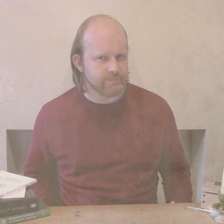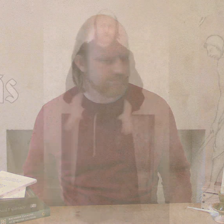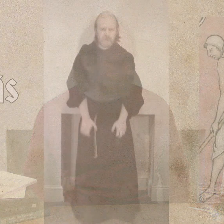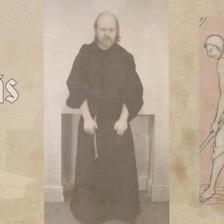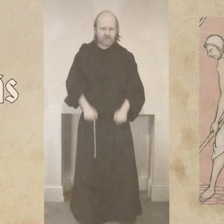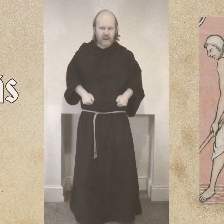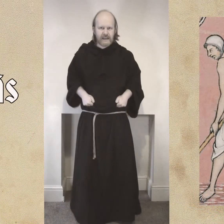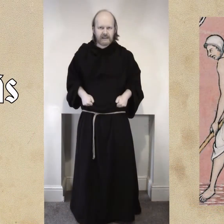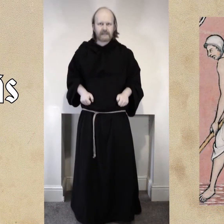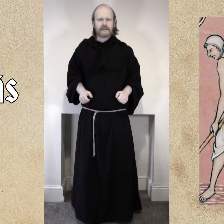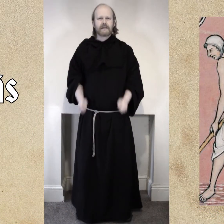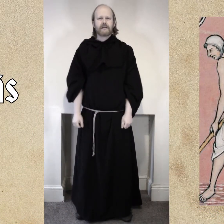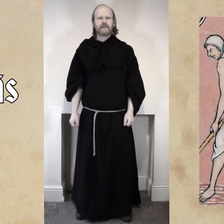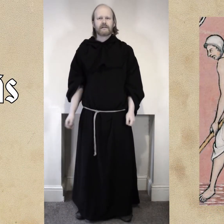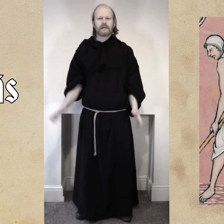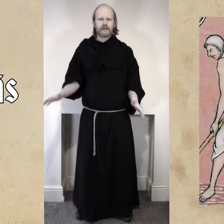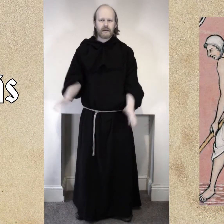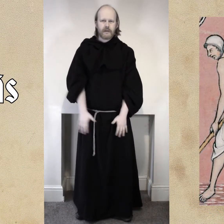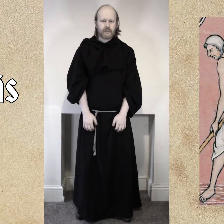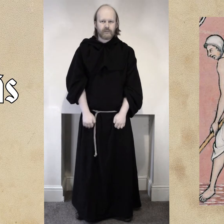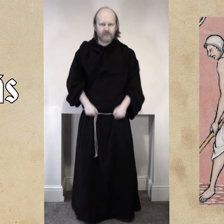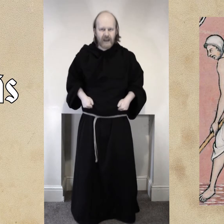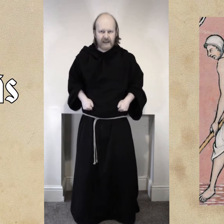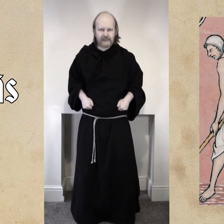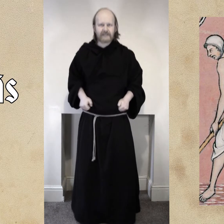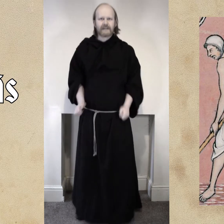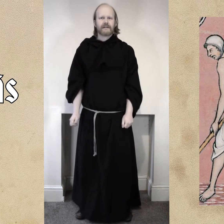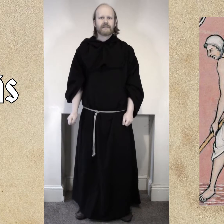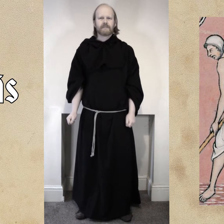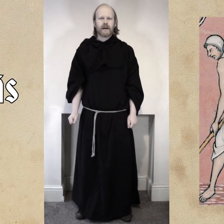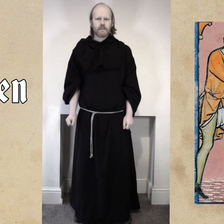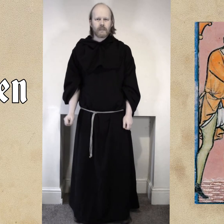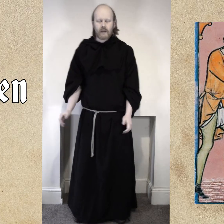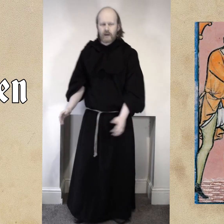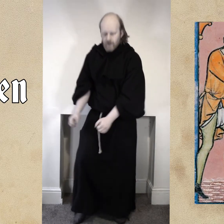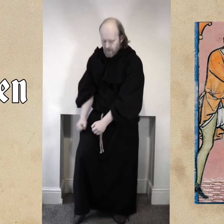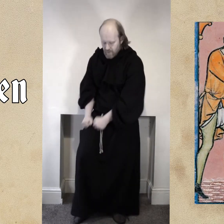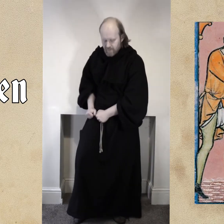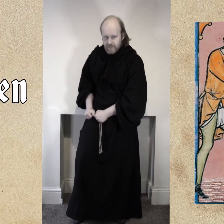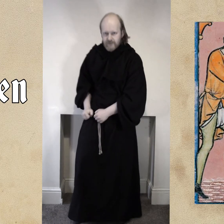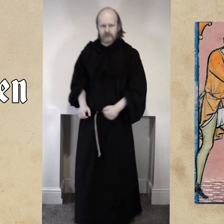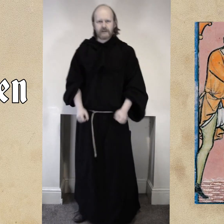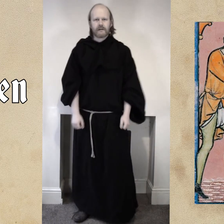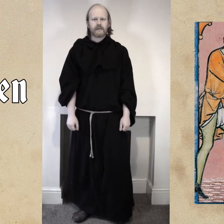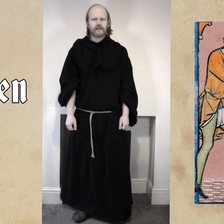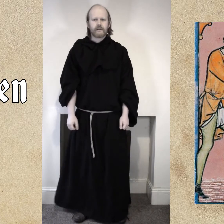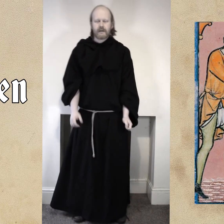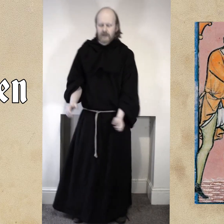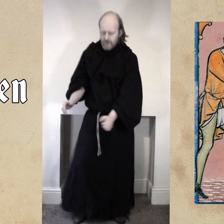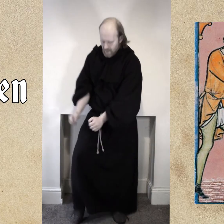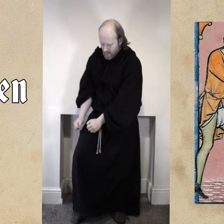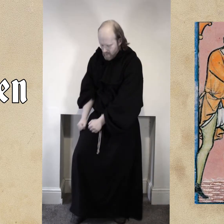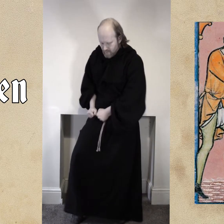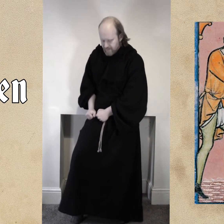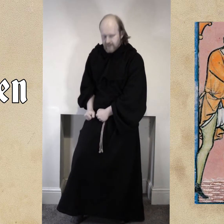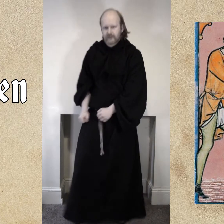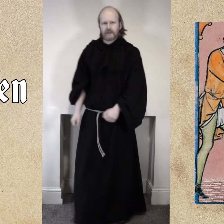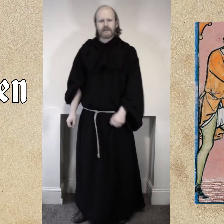such as Brais and Hosen, which were essentially medieval underwear,